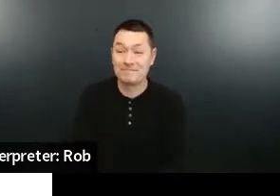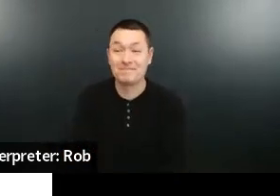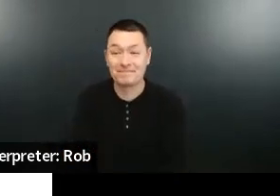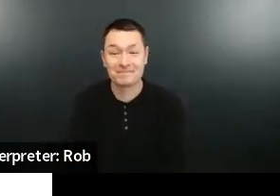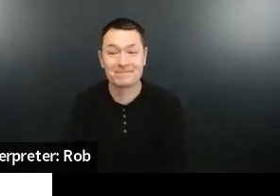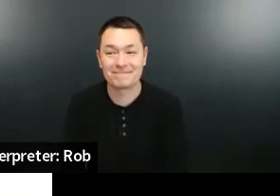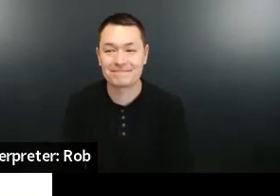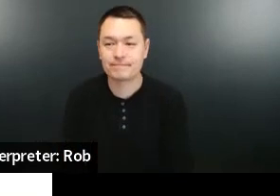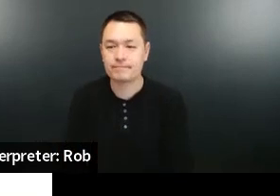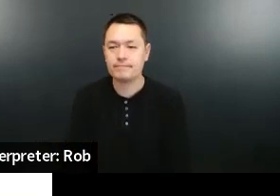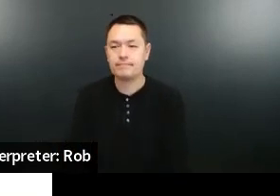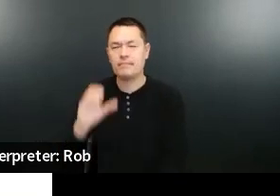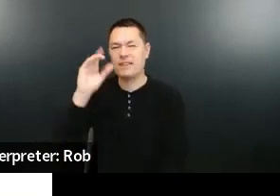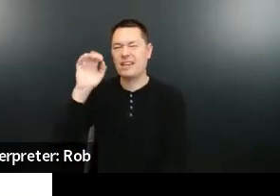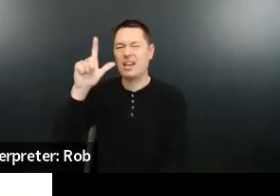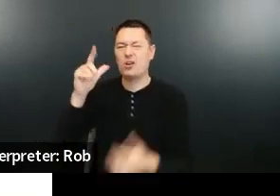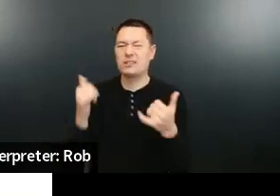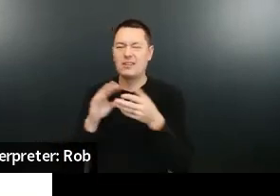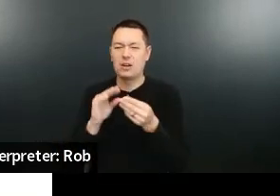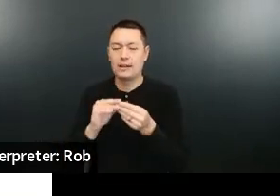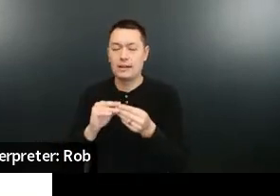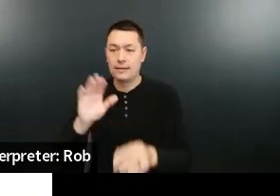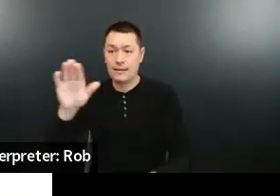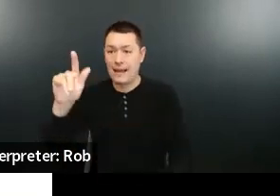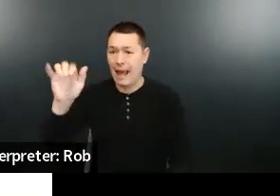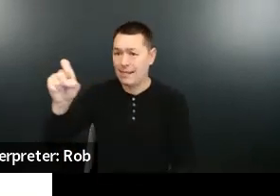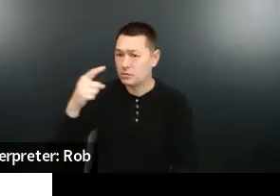And Alex, if you want to click on the screen and click on this again.